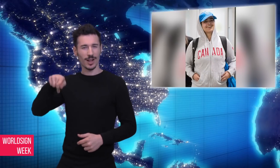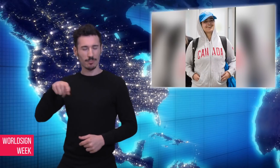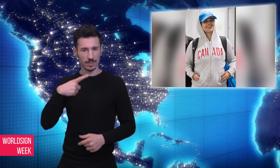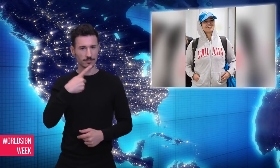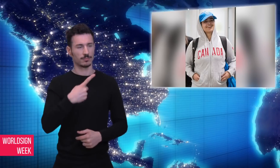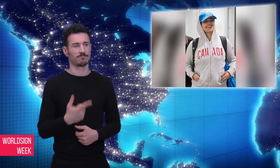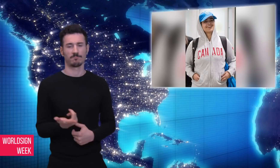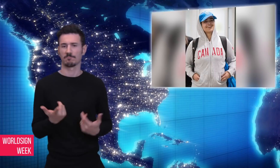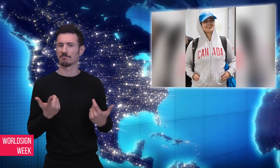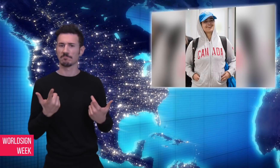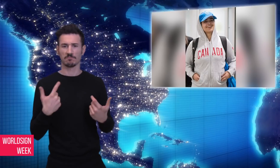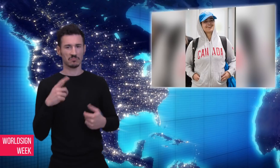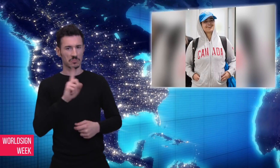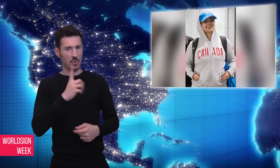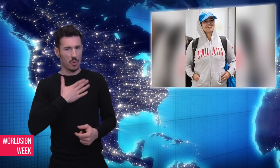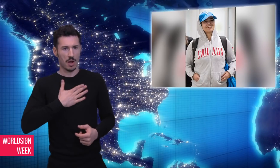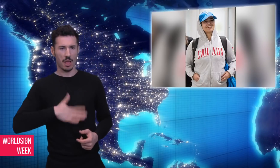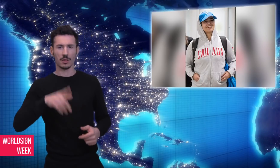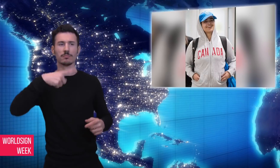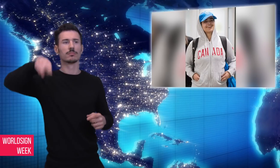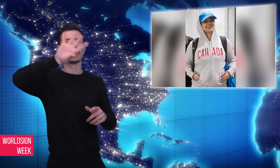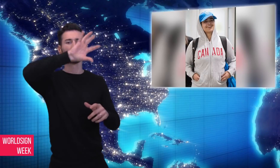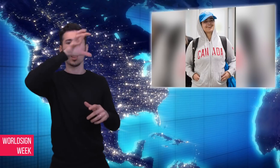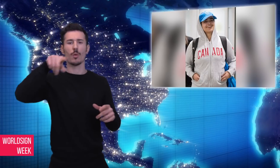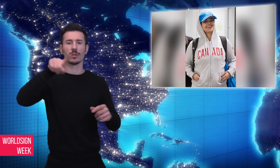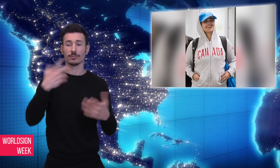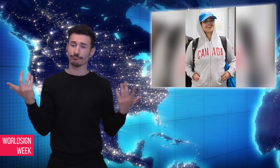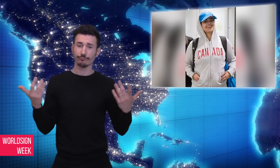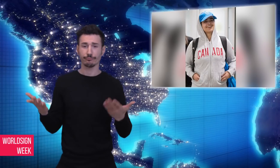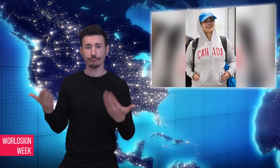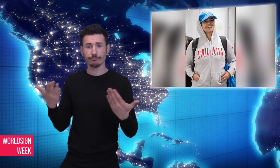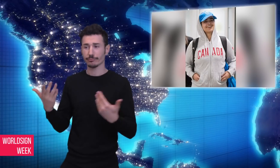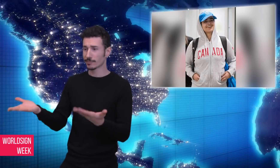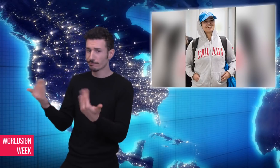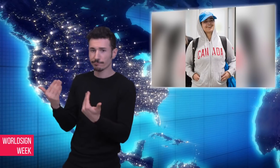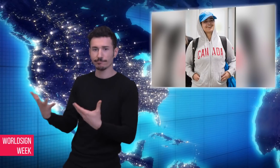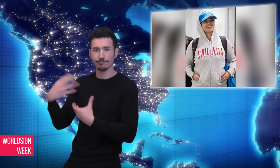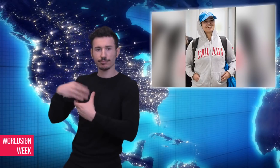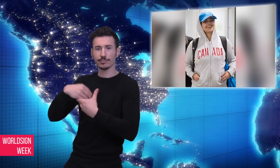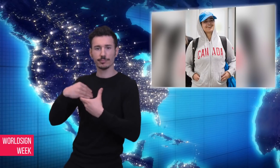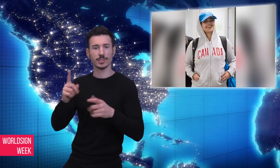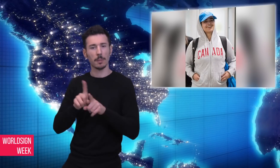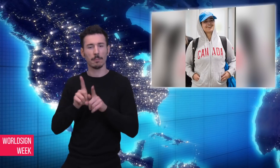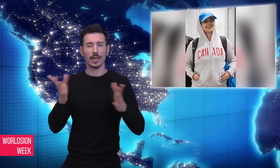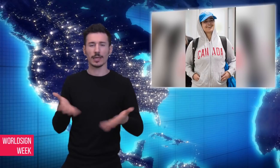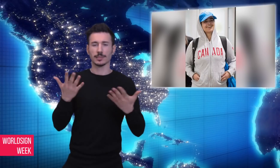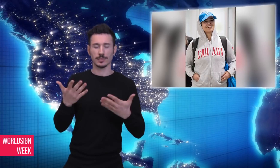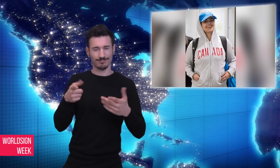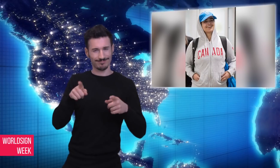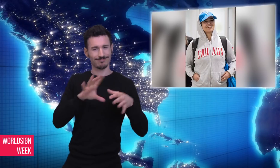deplores the methods used by some foreign officials and organizations to “incite” young Saudi females to